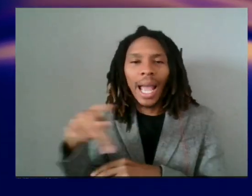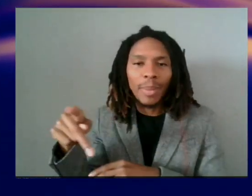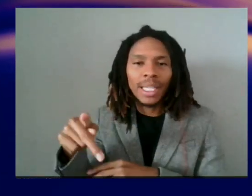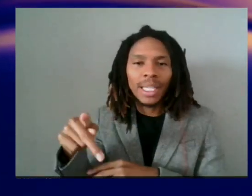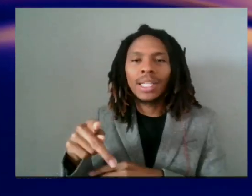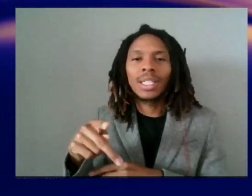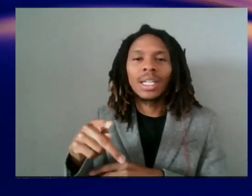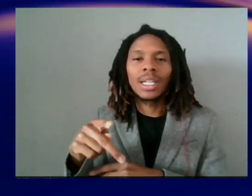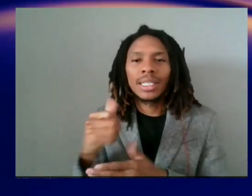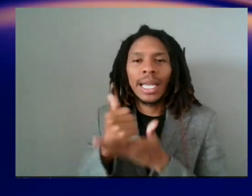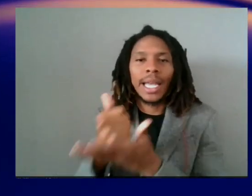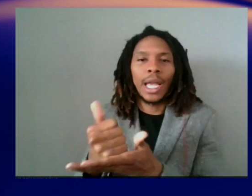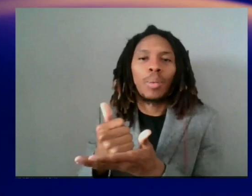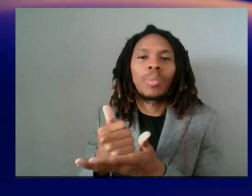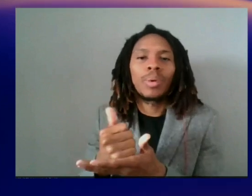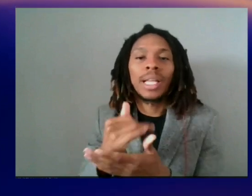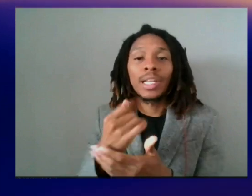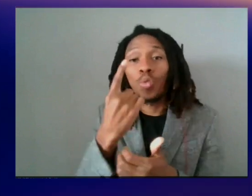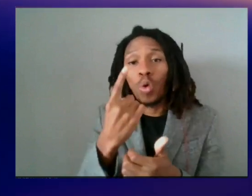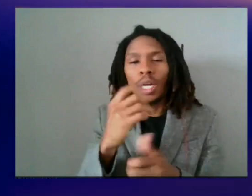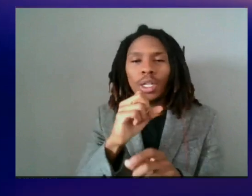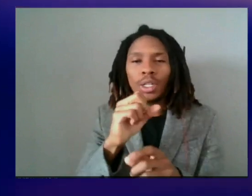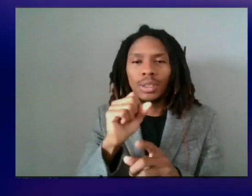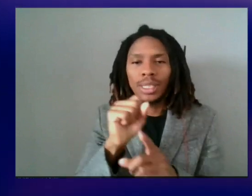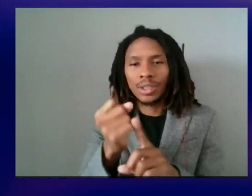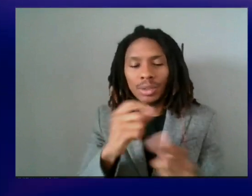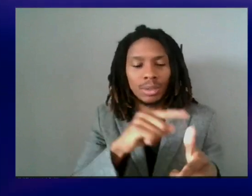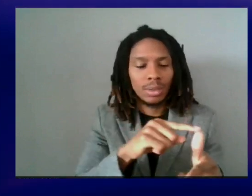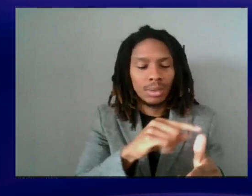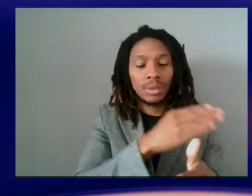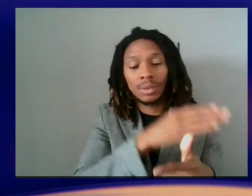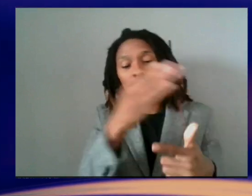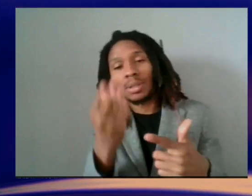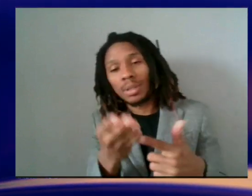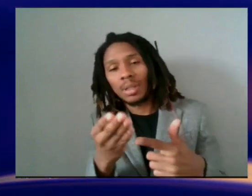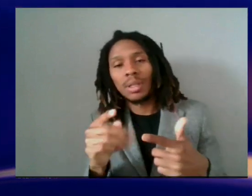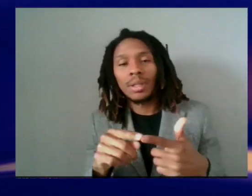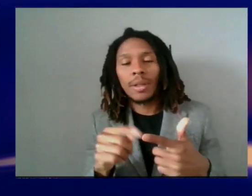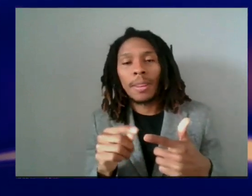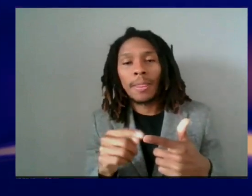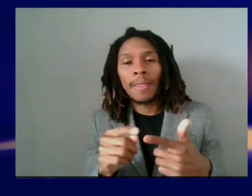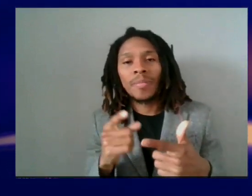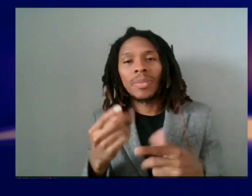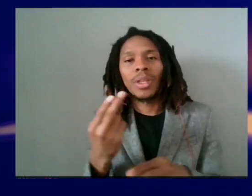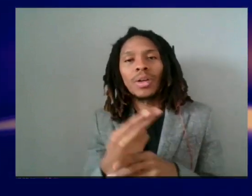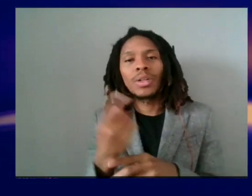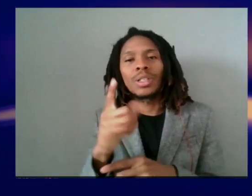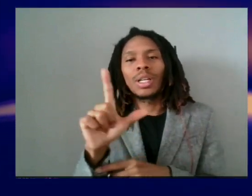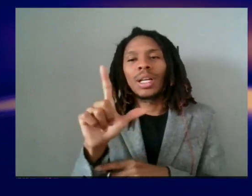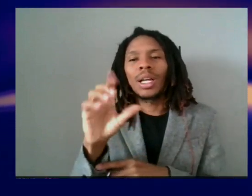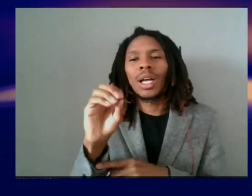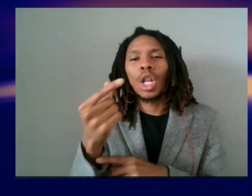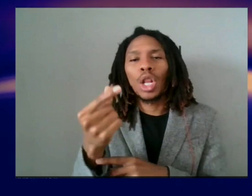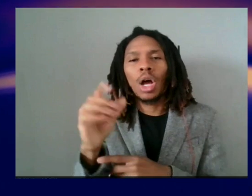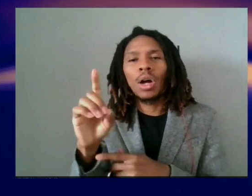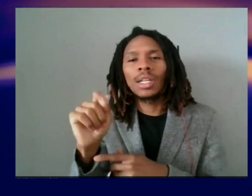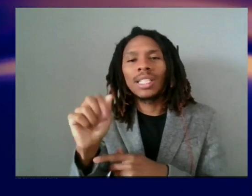So that's one core use case. The other scenario is where you're using sort of log data or machine generated data